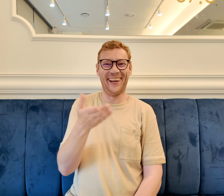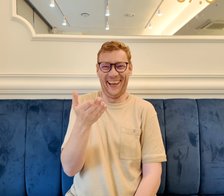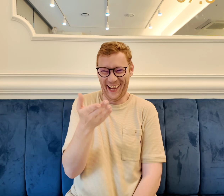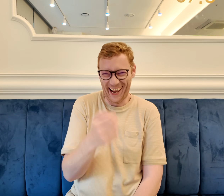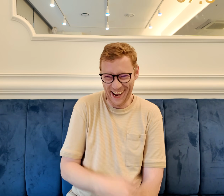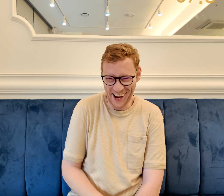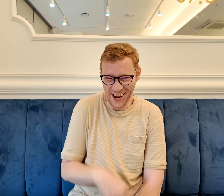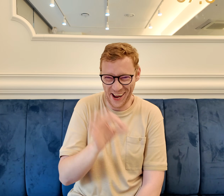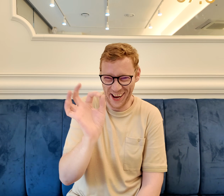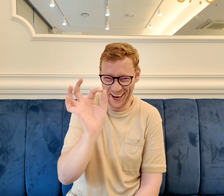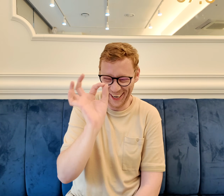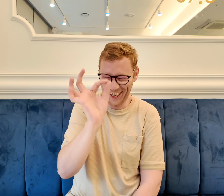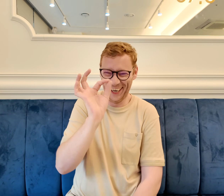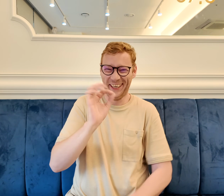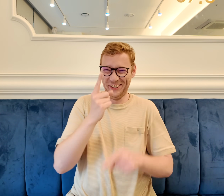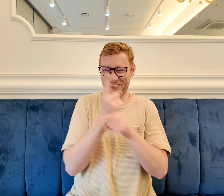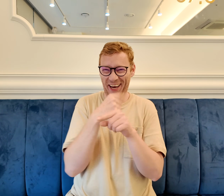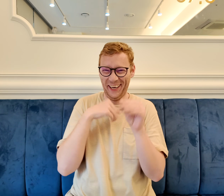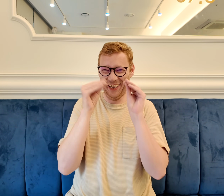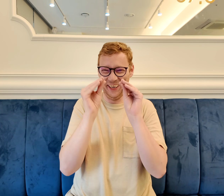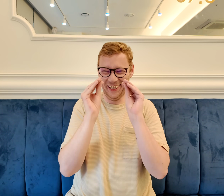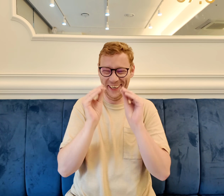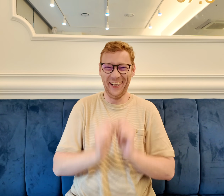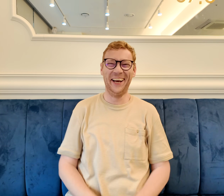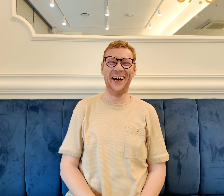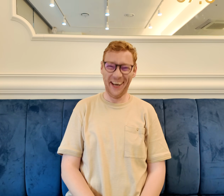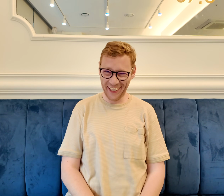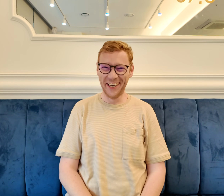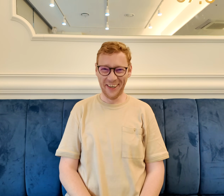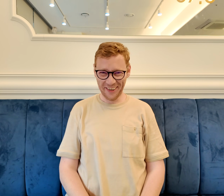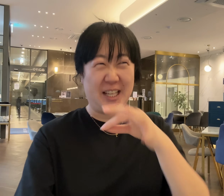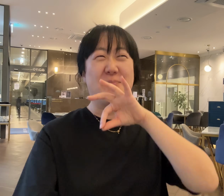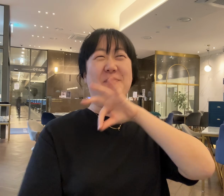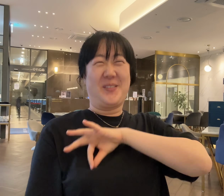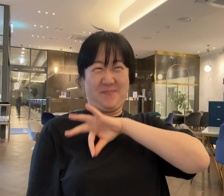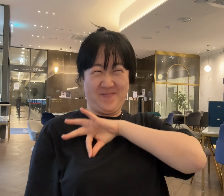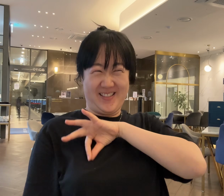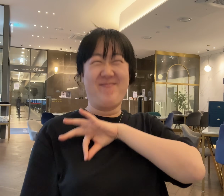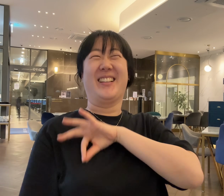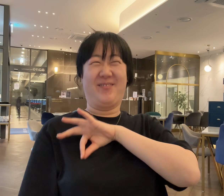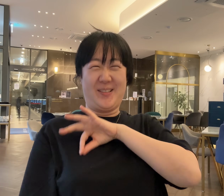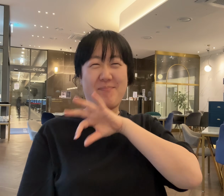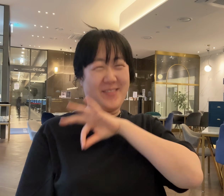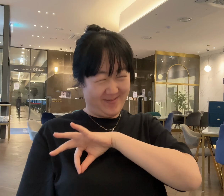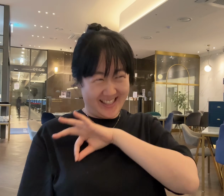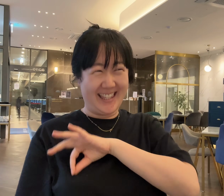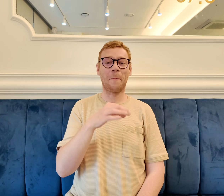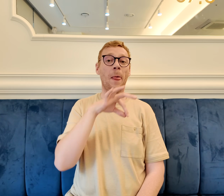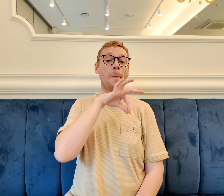Haha, that's right. I happen to be teaching sign language. Yes, this is the sign language.